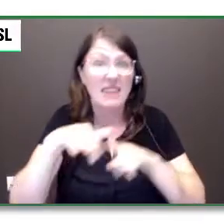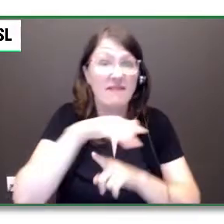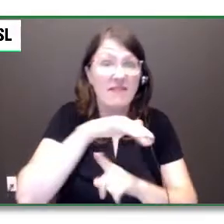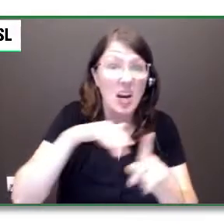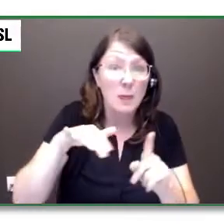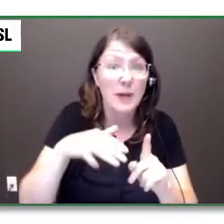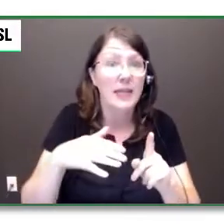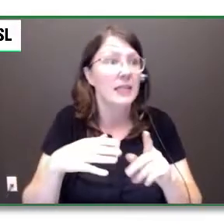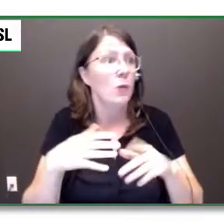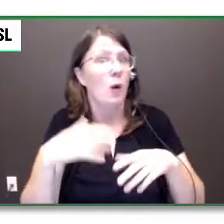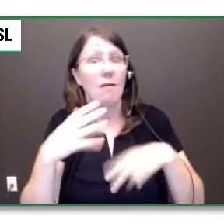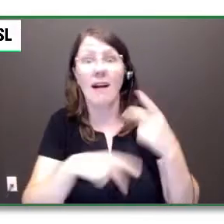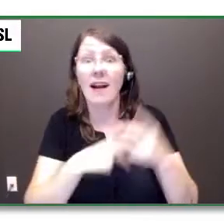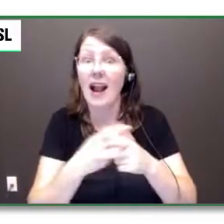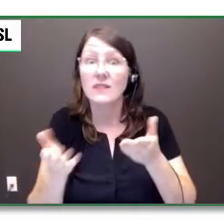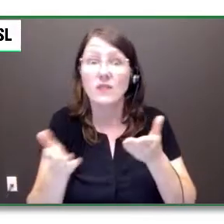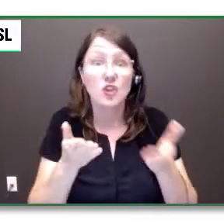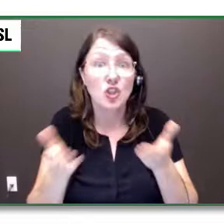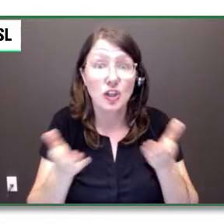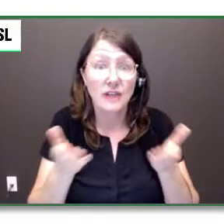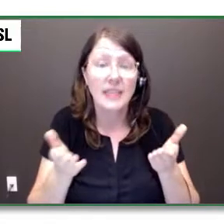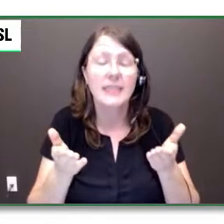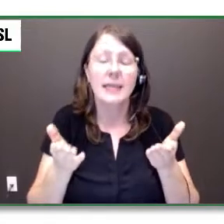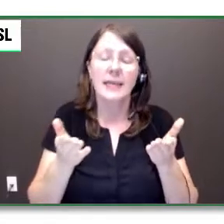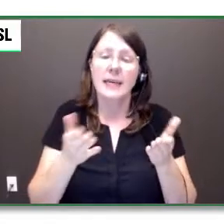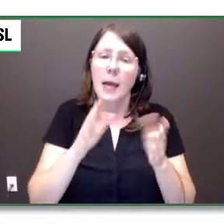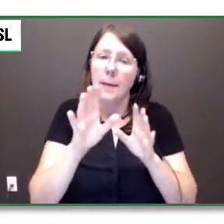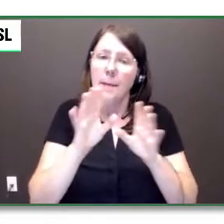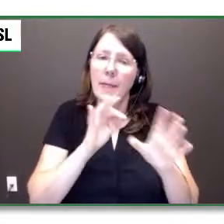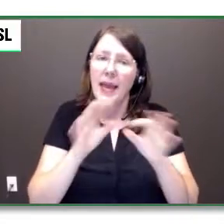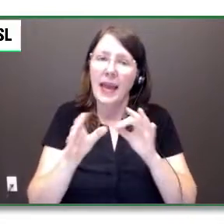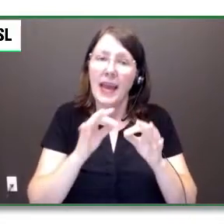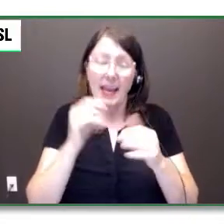what we really think is important to start with then we can get